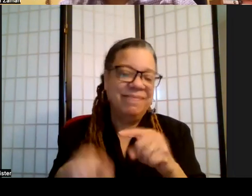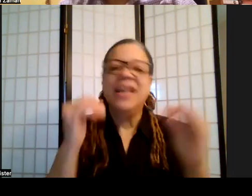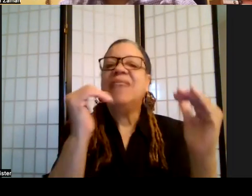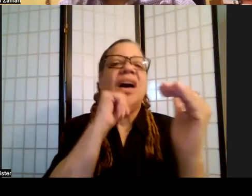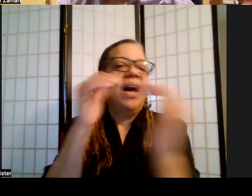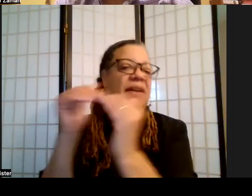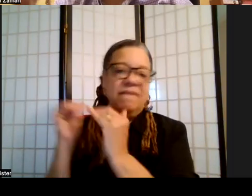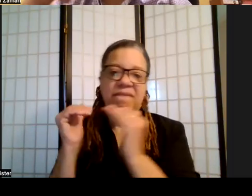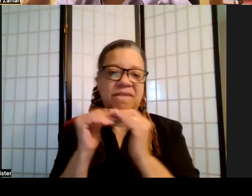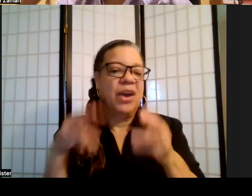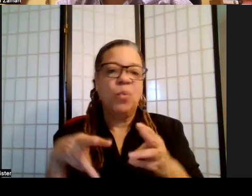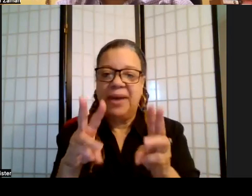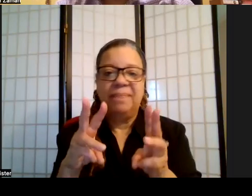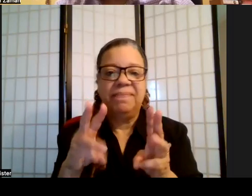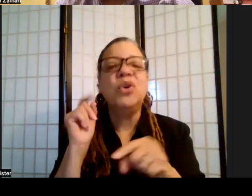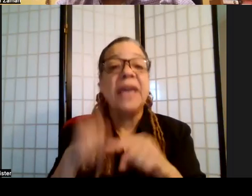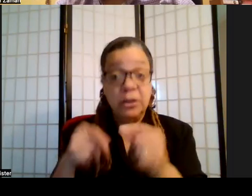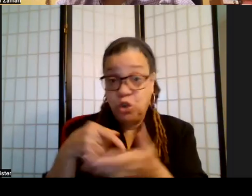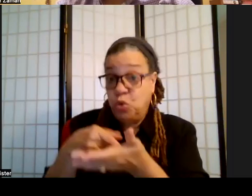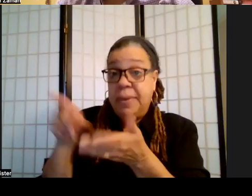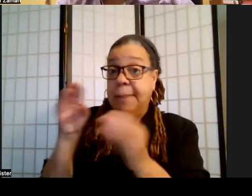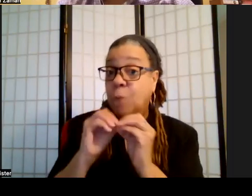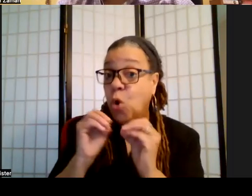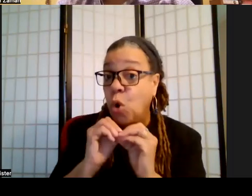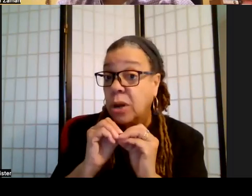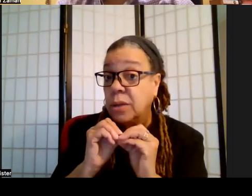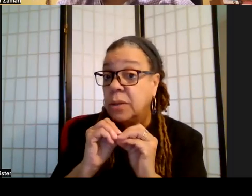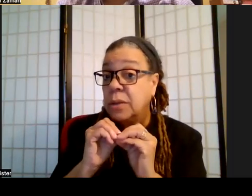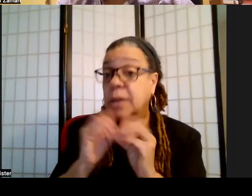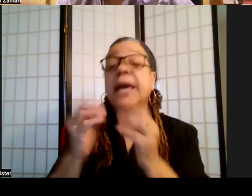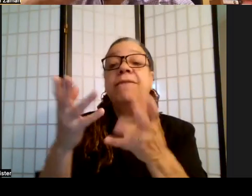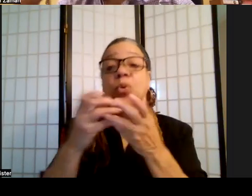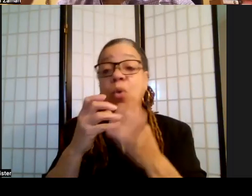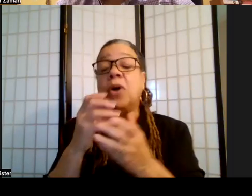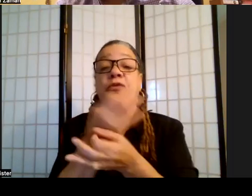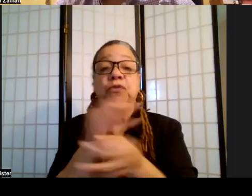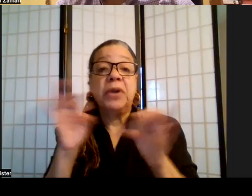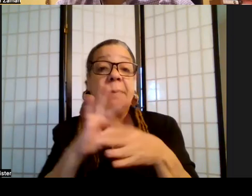this. Yeah, you'd be willing to pay more if you want to have antibiotic free meat. But that money should